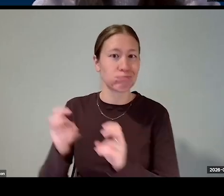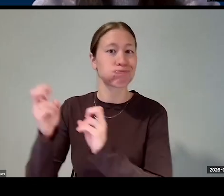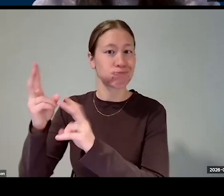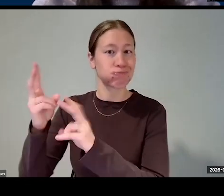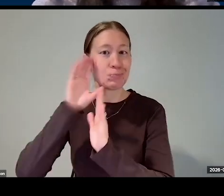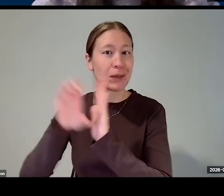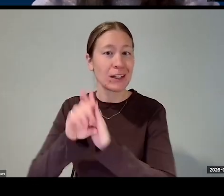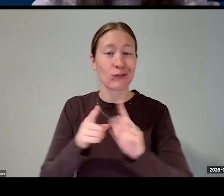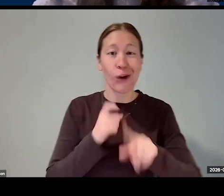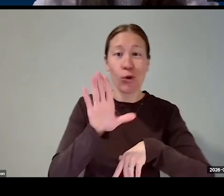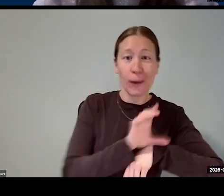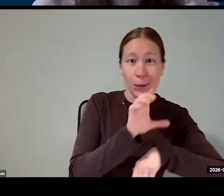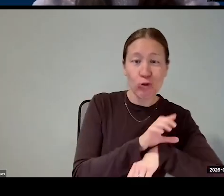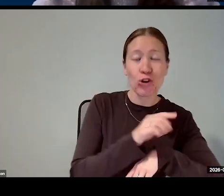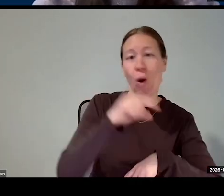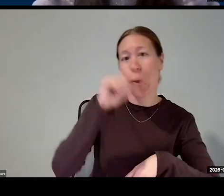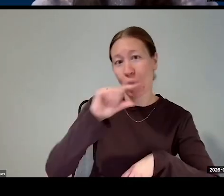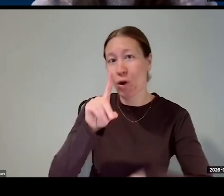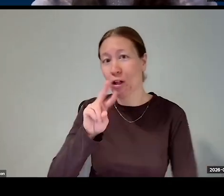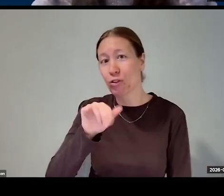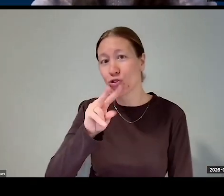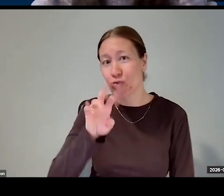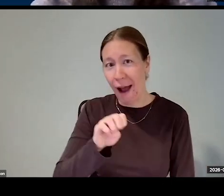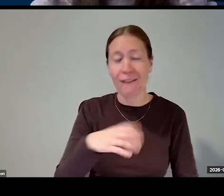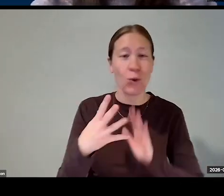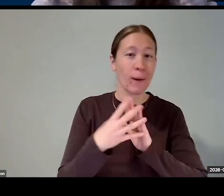or Google Drive or copy and paste an image link in.